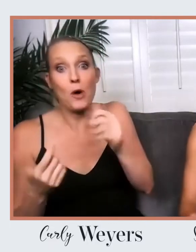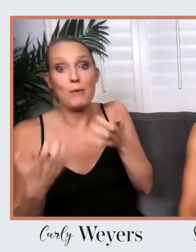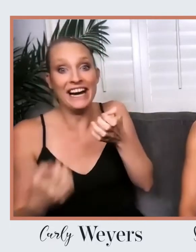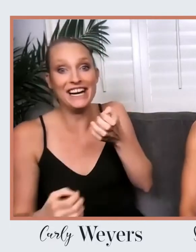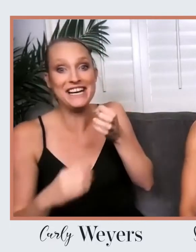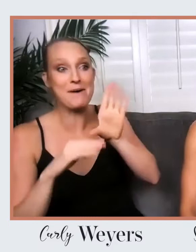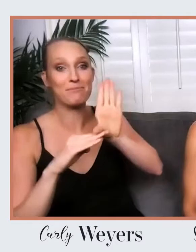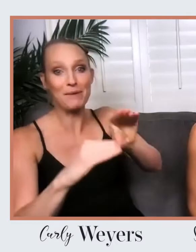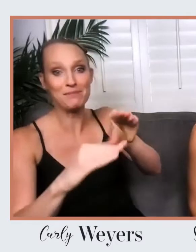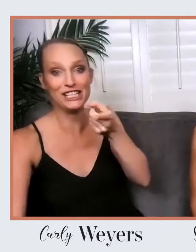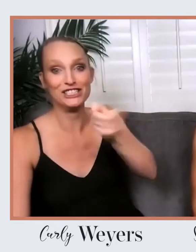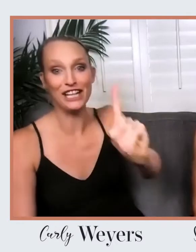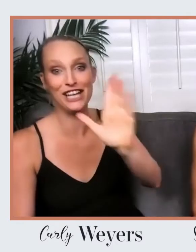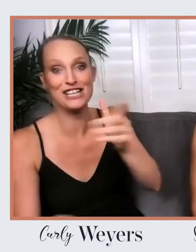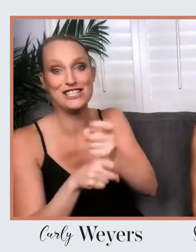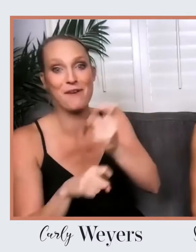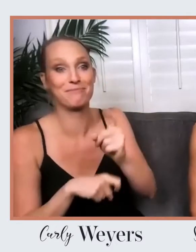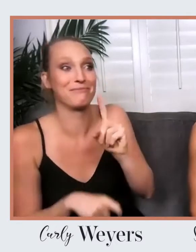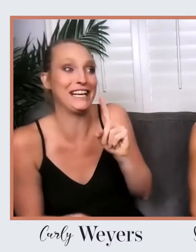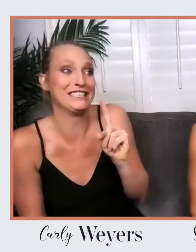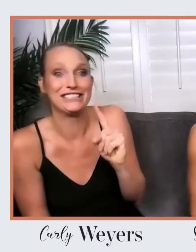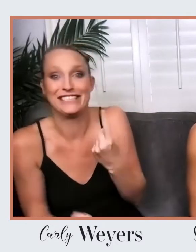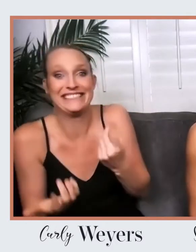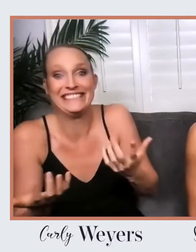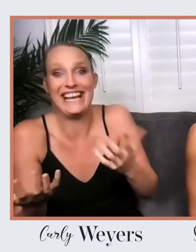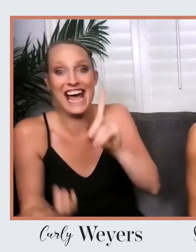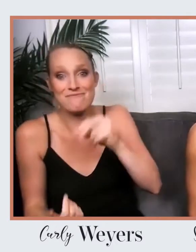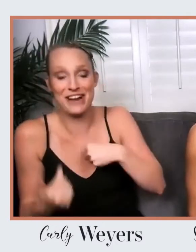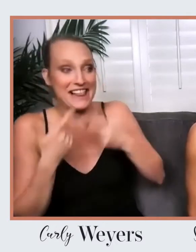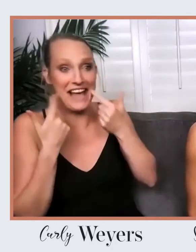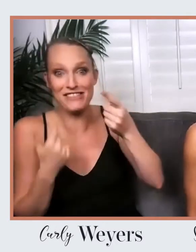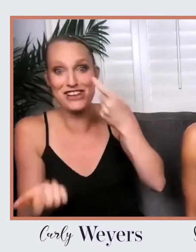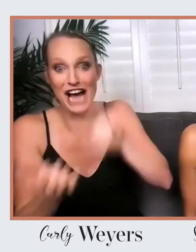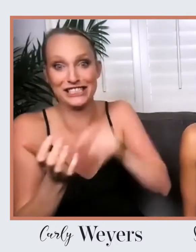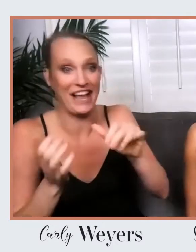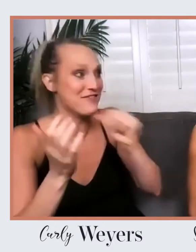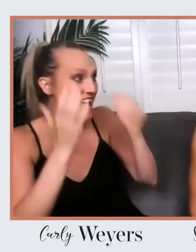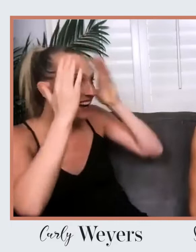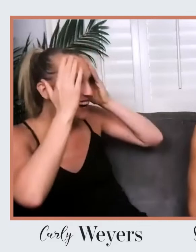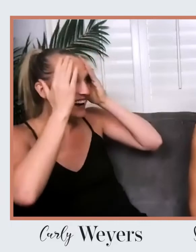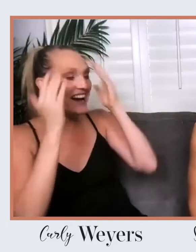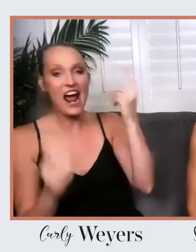do you think they could tell it was a fake laugh? Cause I don't want to minimize or like insult their jokes, but I'm like, oh crap, like, did they catch that?